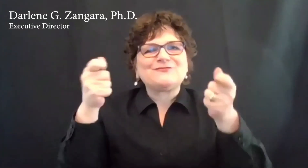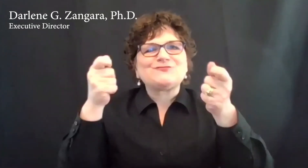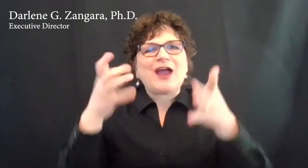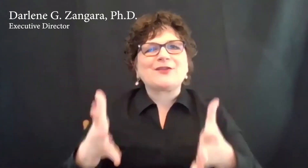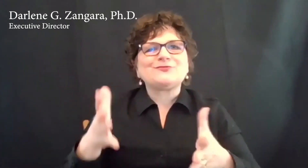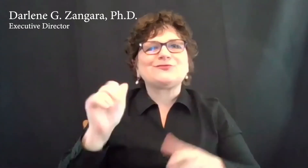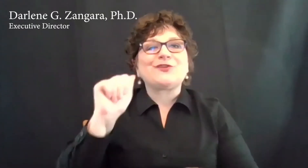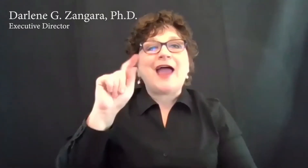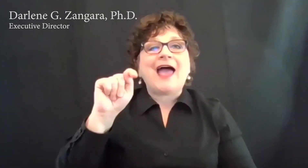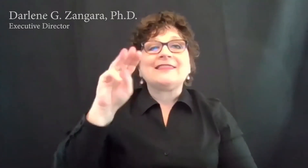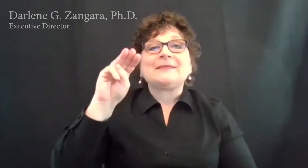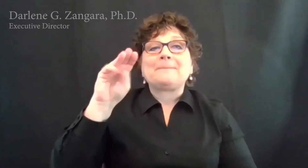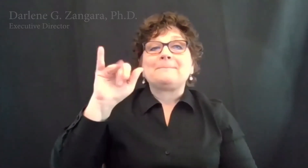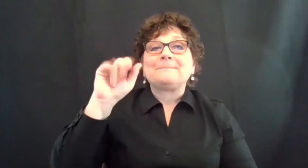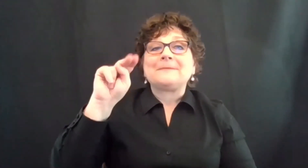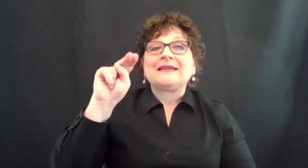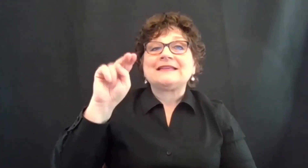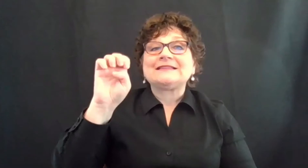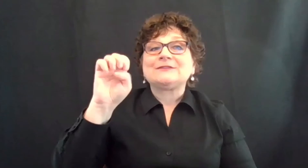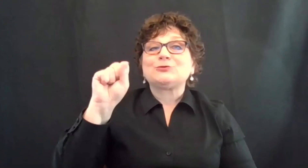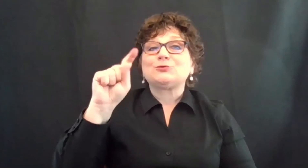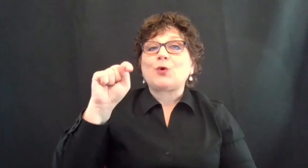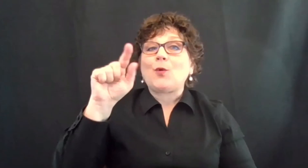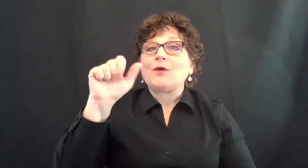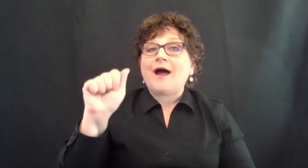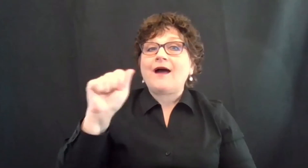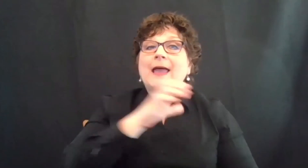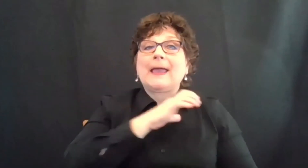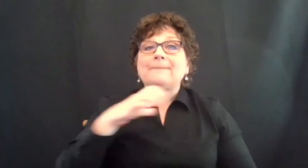executive director at the Minnesota Commission